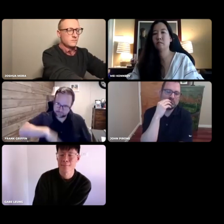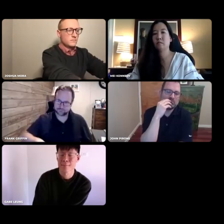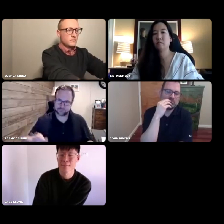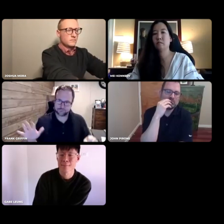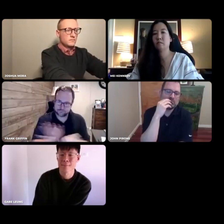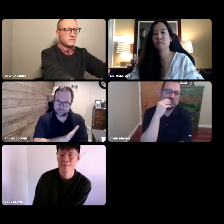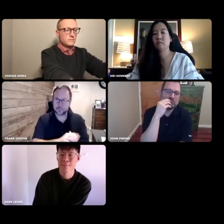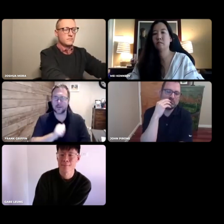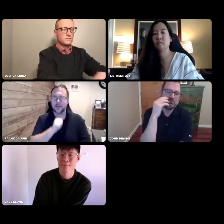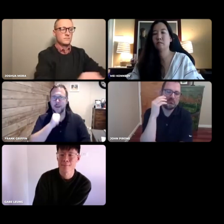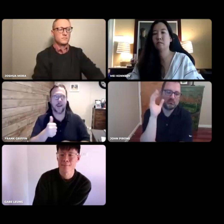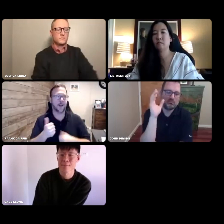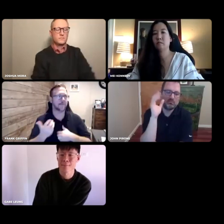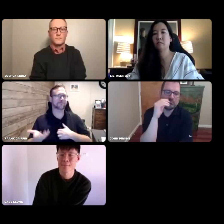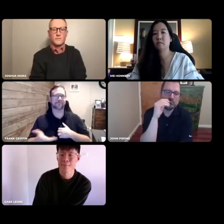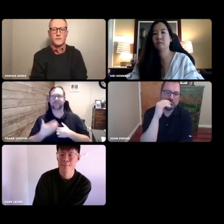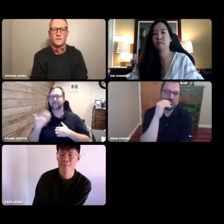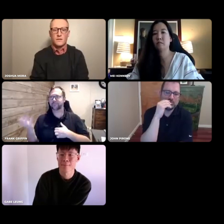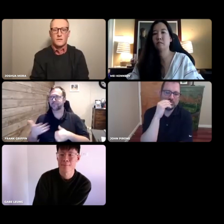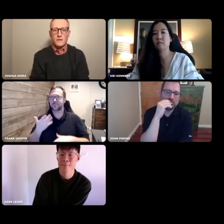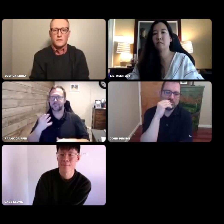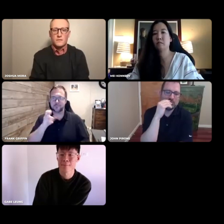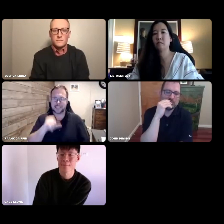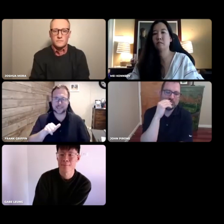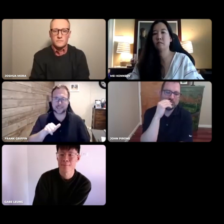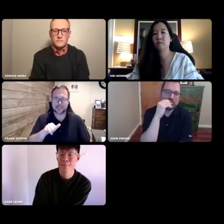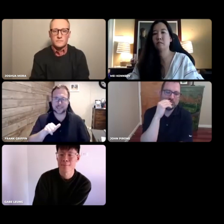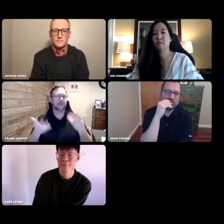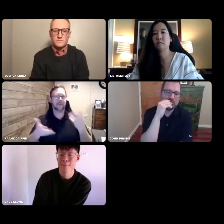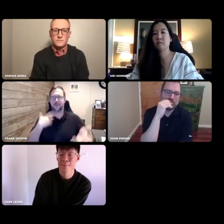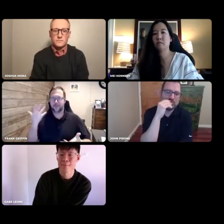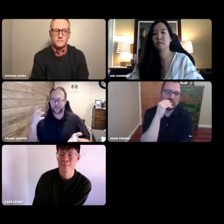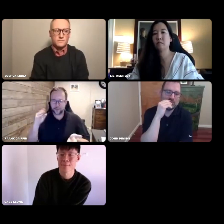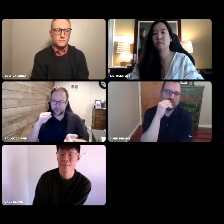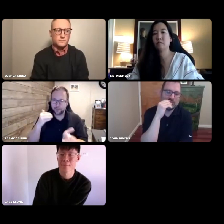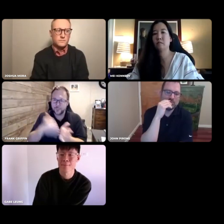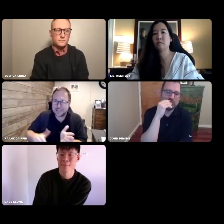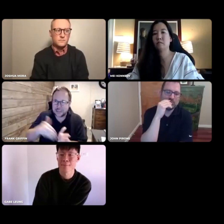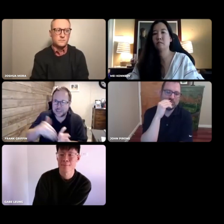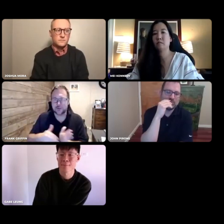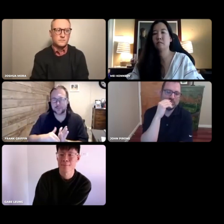They should get benefit from it. Just do the best you can.